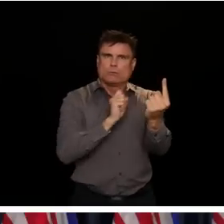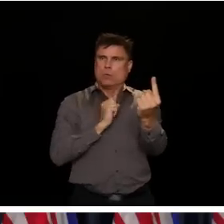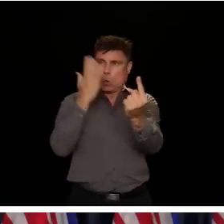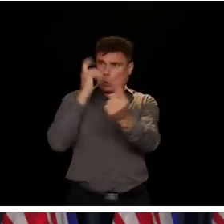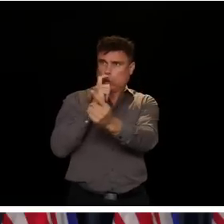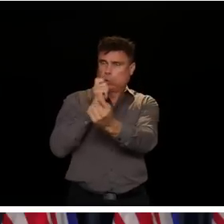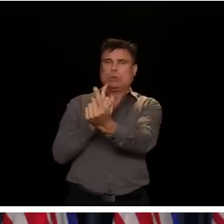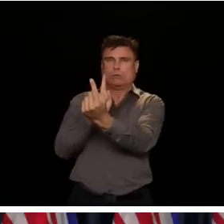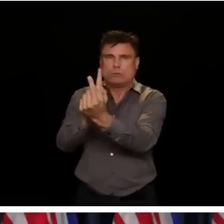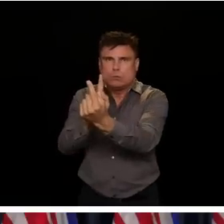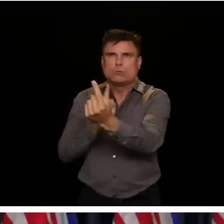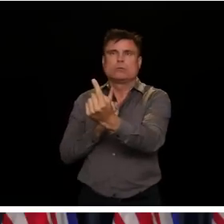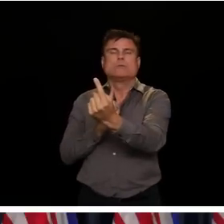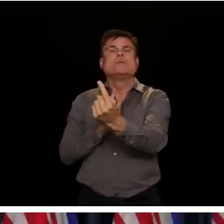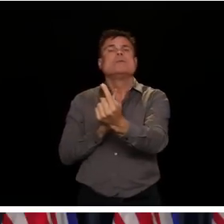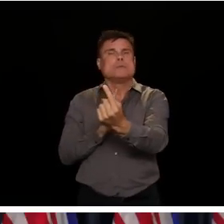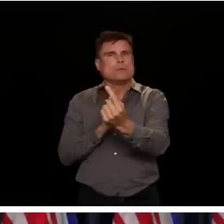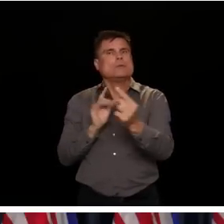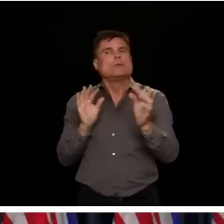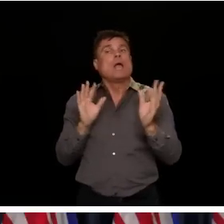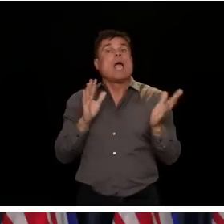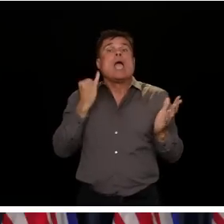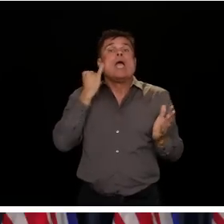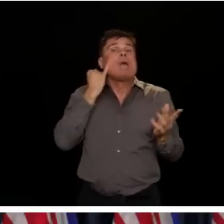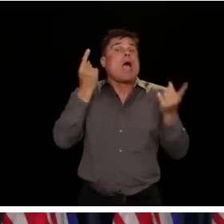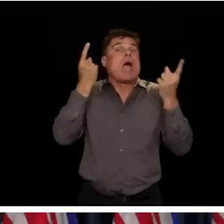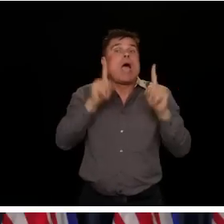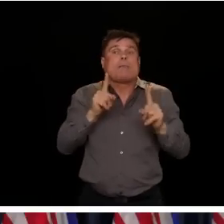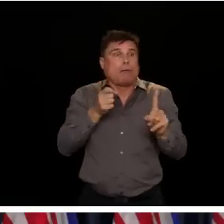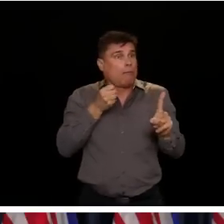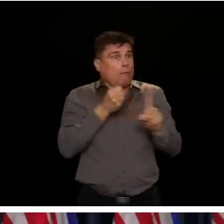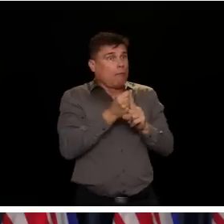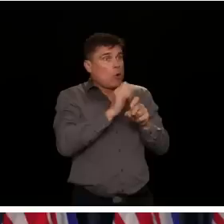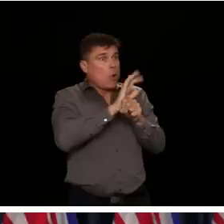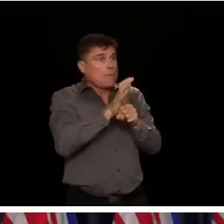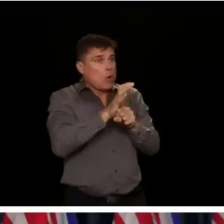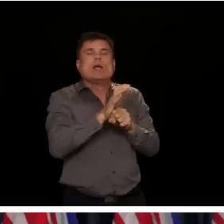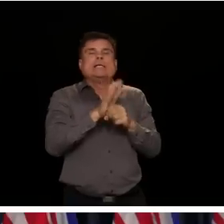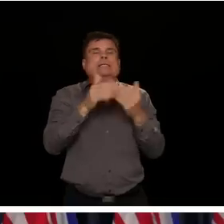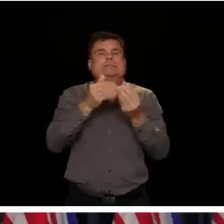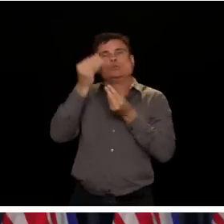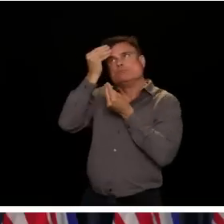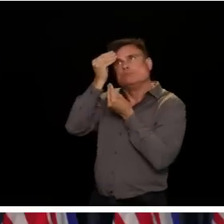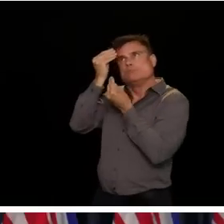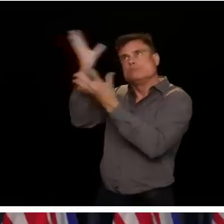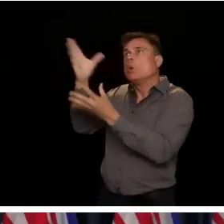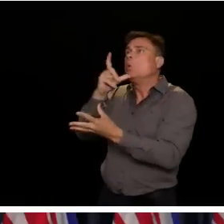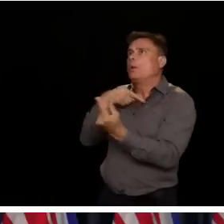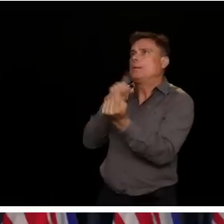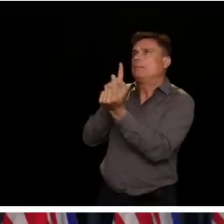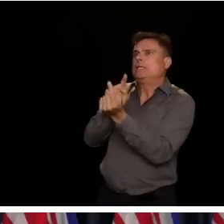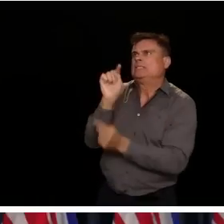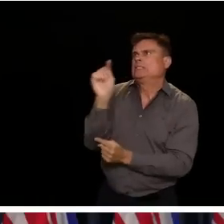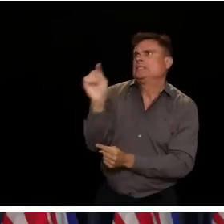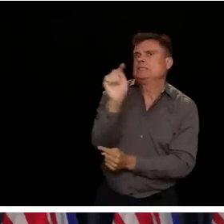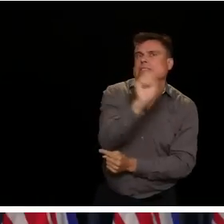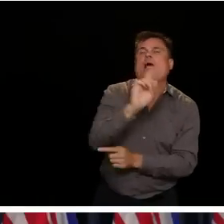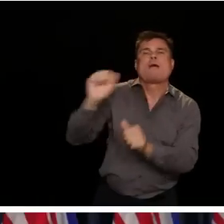This approach applies to all of us, a matter where we are, at home, work , could or travelling